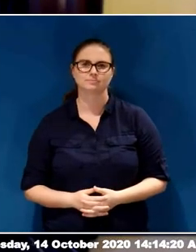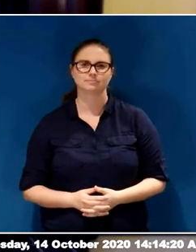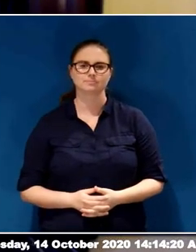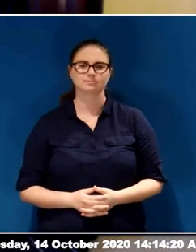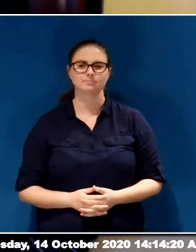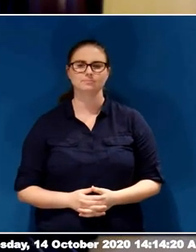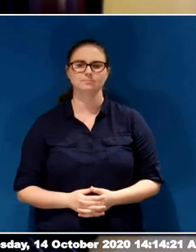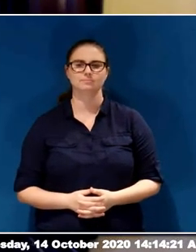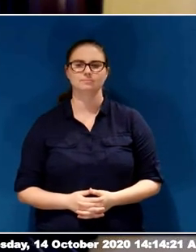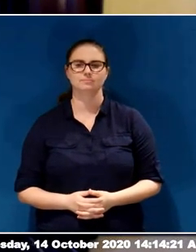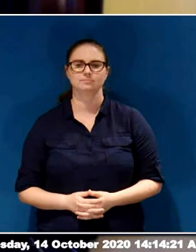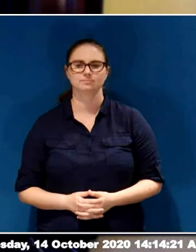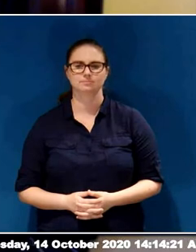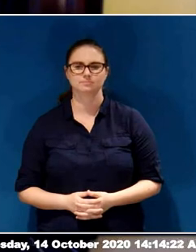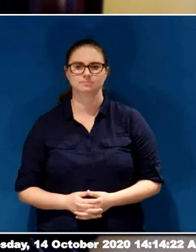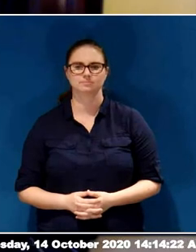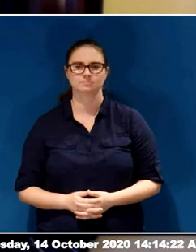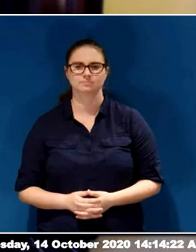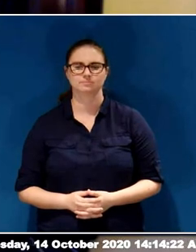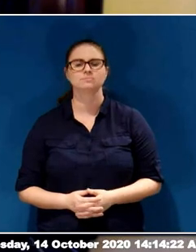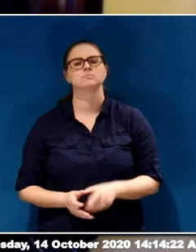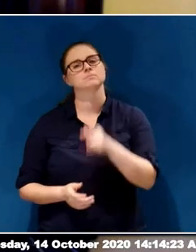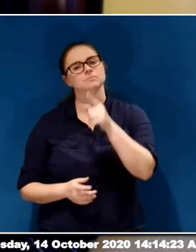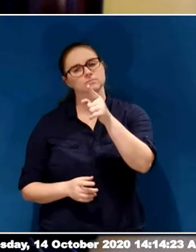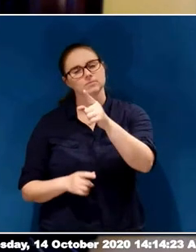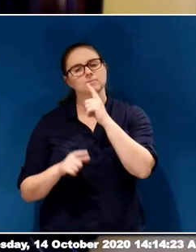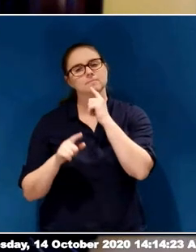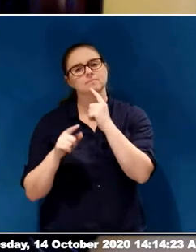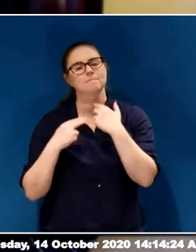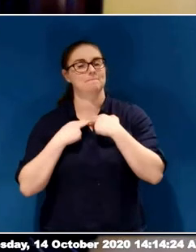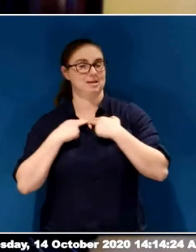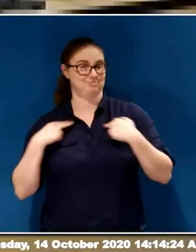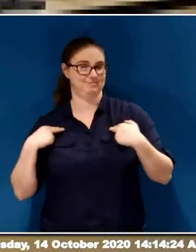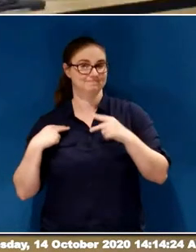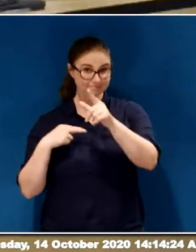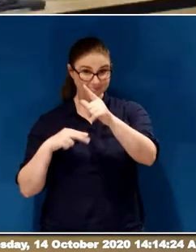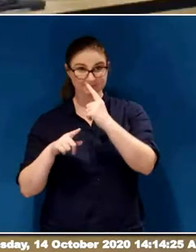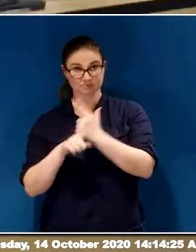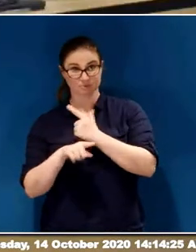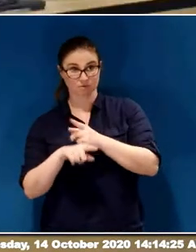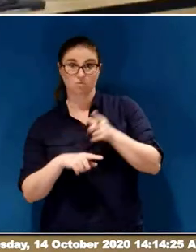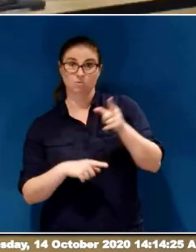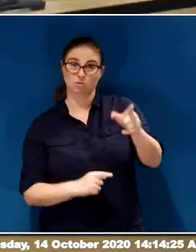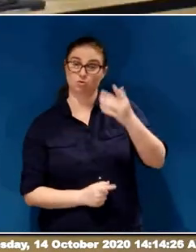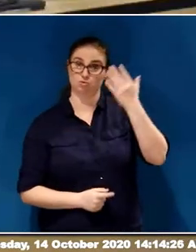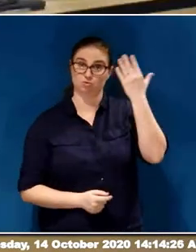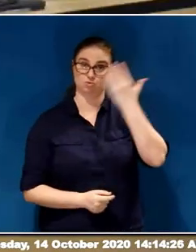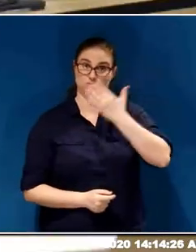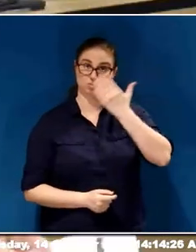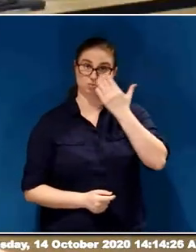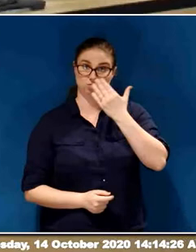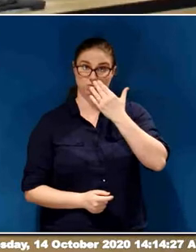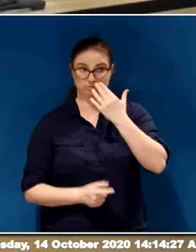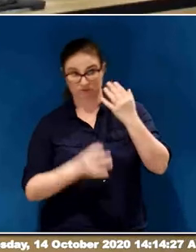therefore of school decision-making being data-driven; is that correct? DR de BRUIN: Correct. Okay.